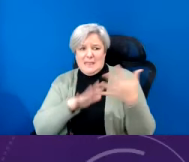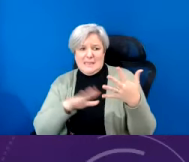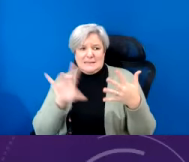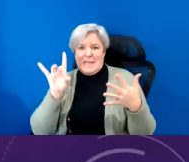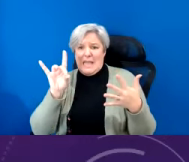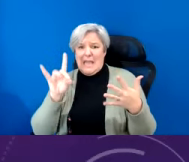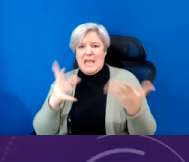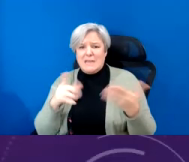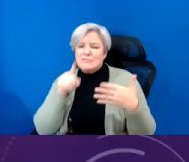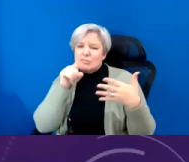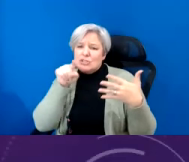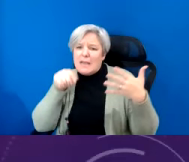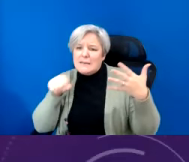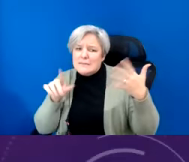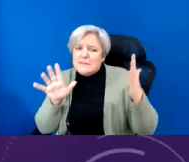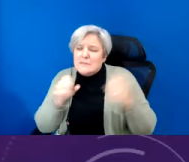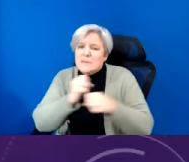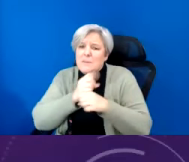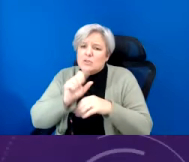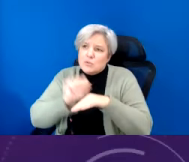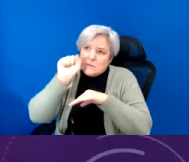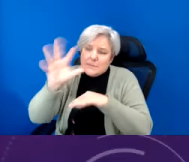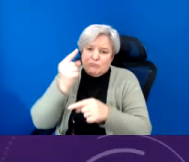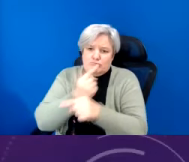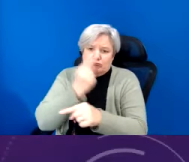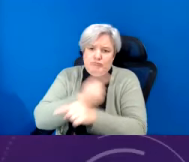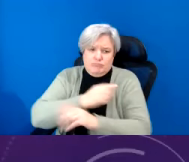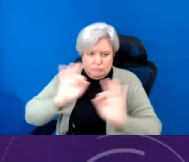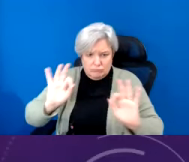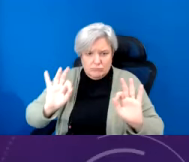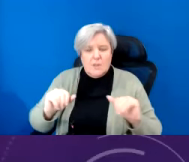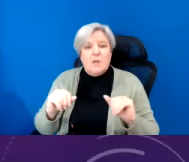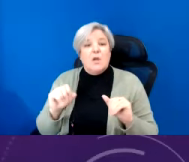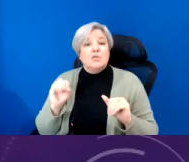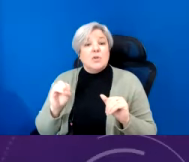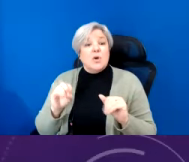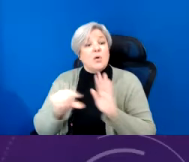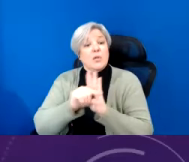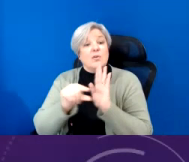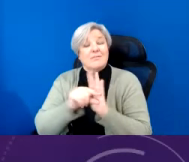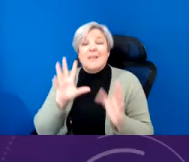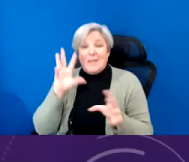a checklist for how to submit your grades. So that includes attendance.